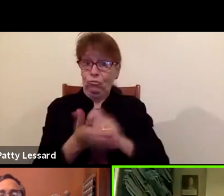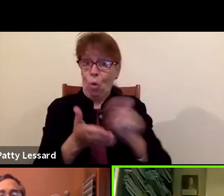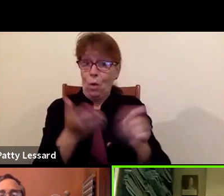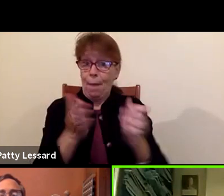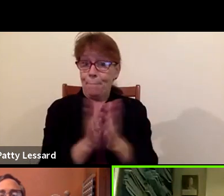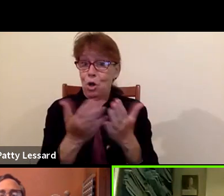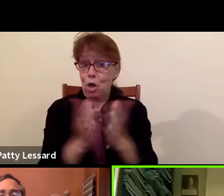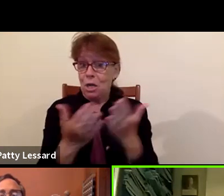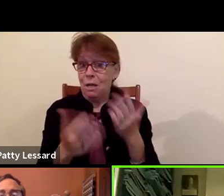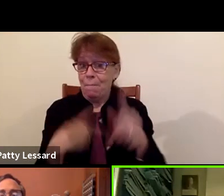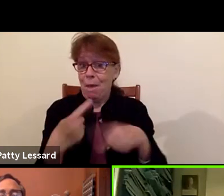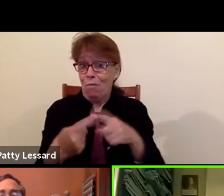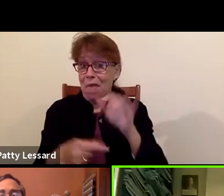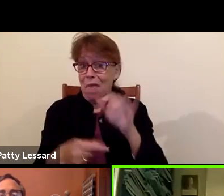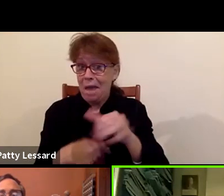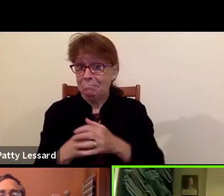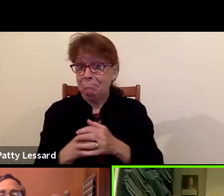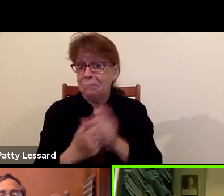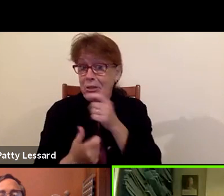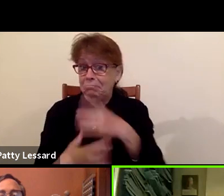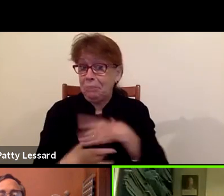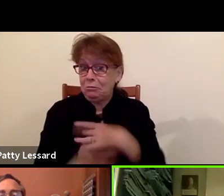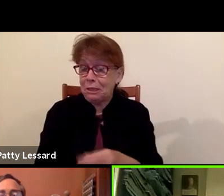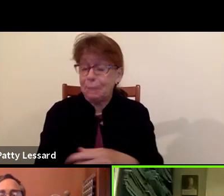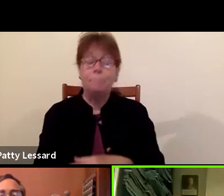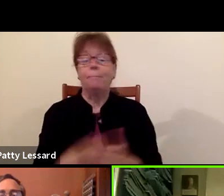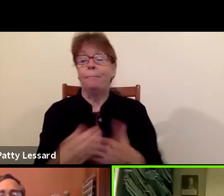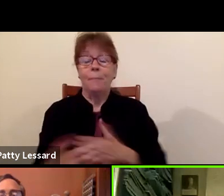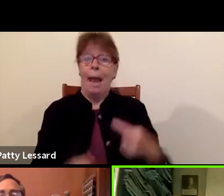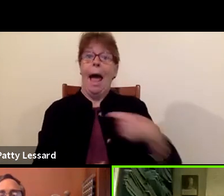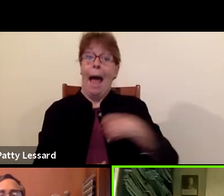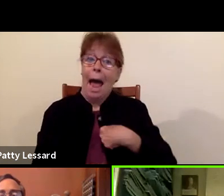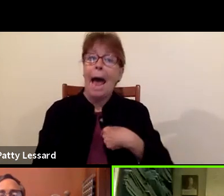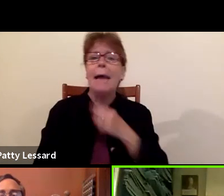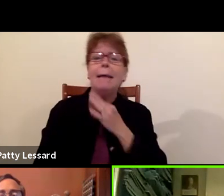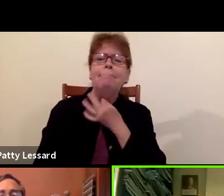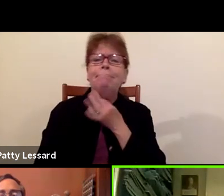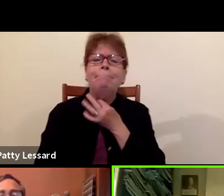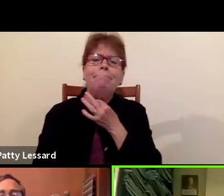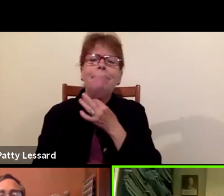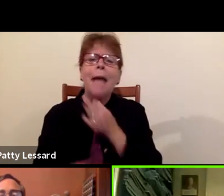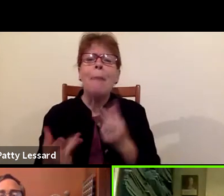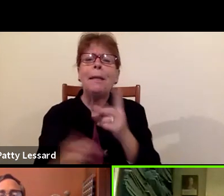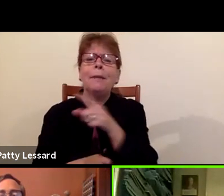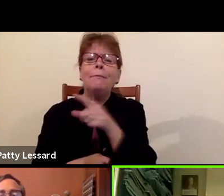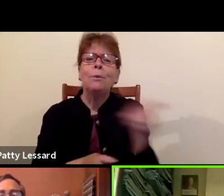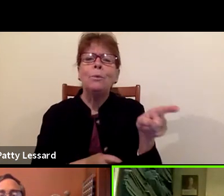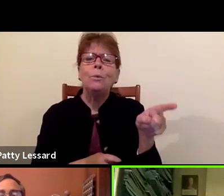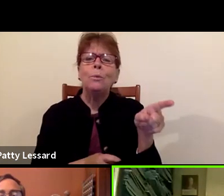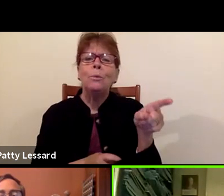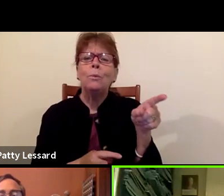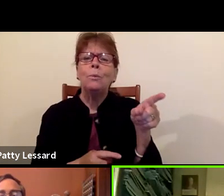happens as it was going to, to have Barbara, a famous psychologist, talk about what it's like to be a person. She wrote a nice book about